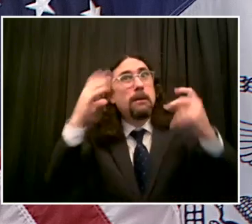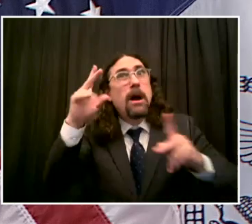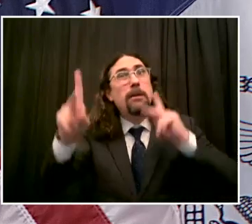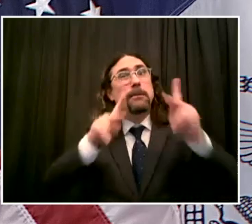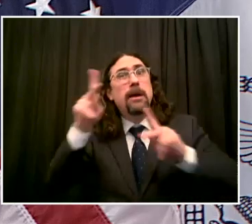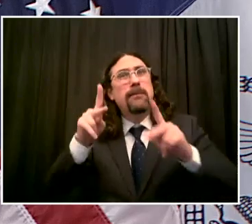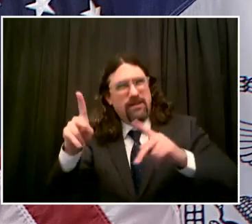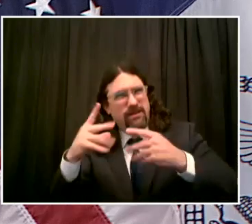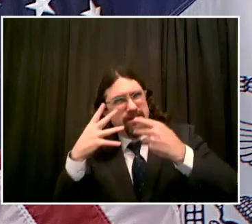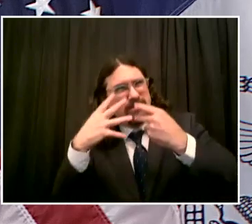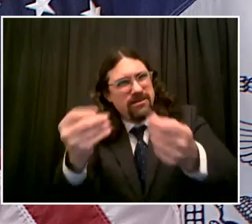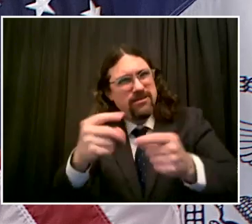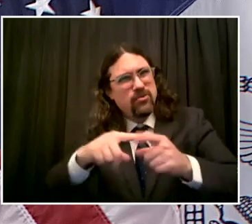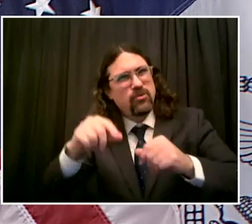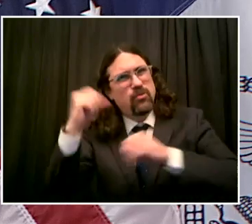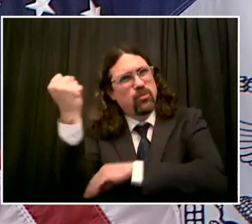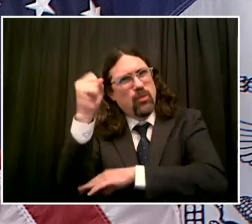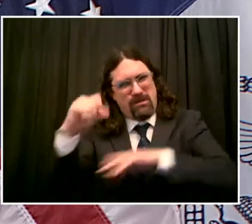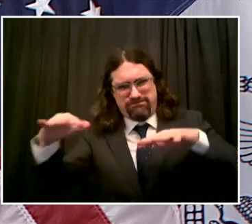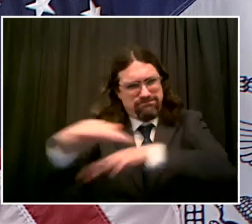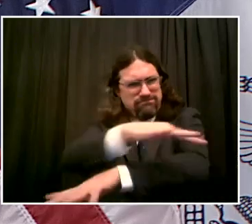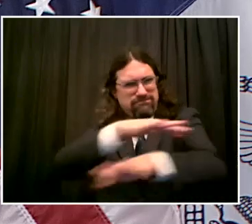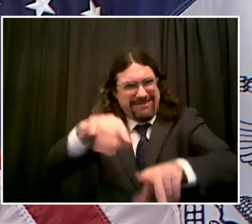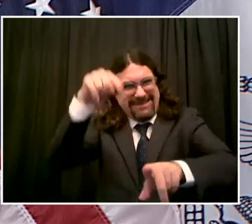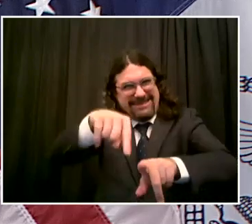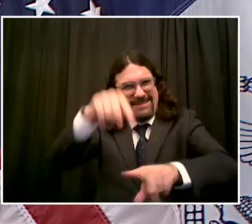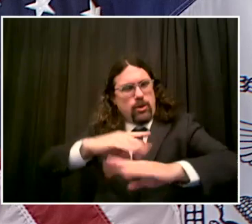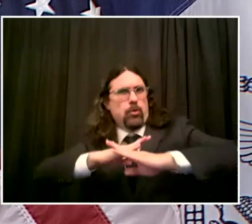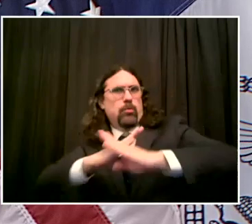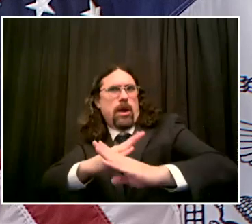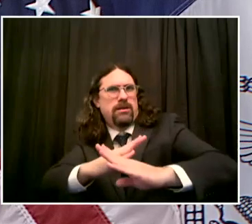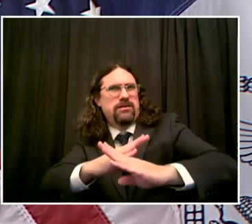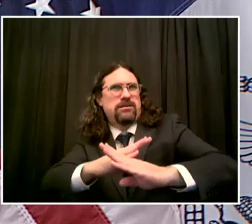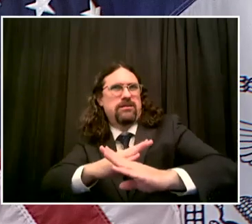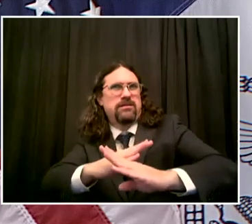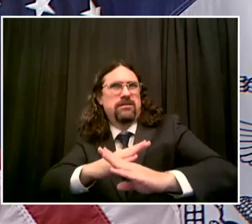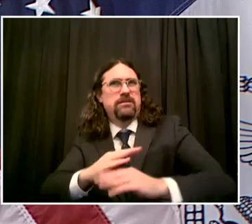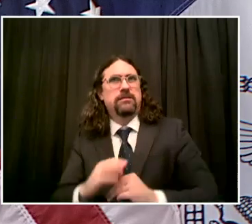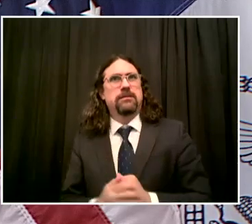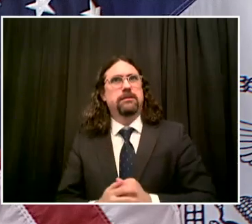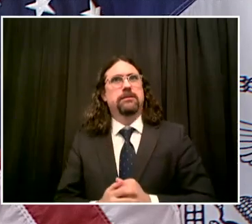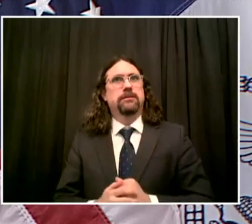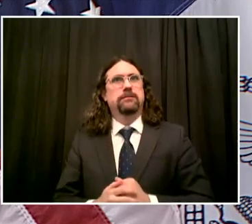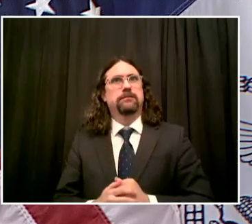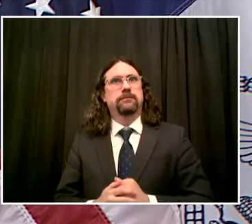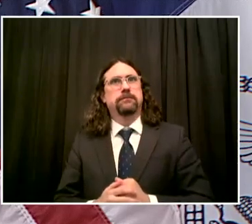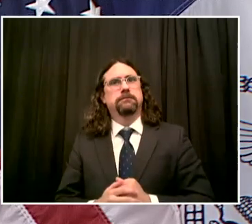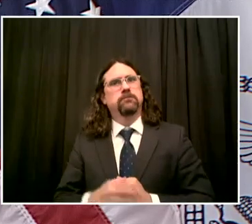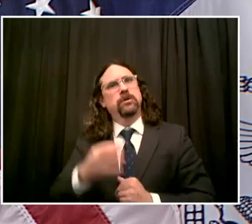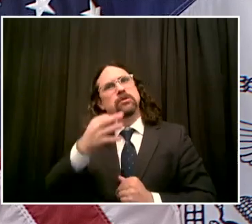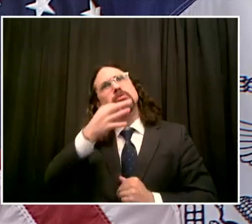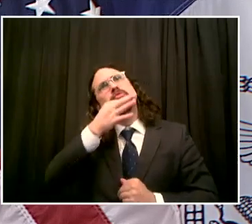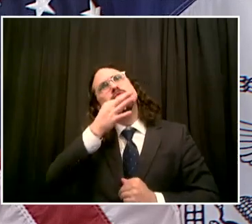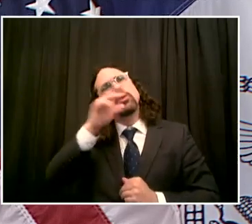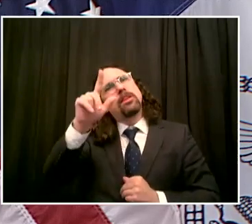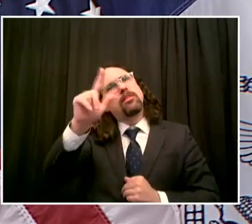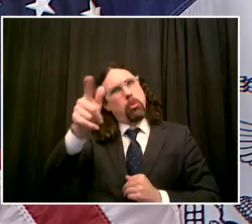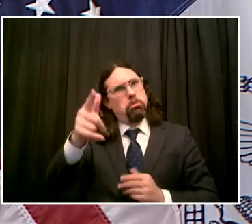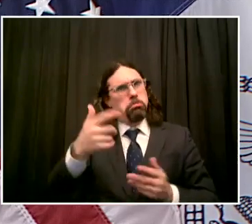GO BAK CTO THAT. WE WILL RESTART THE CITY ON MONDAY, JUNE 8. FOR THE SLAT